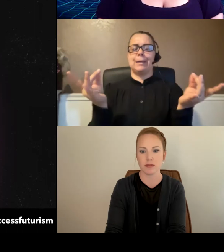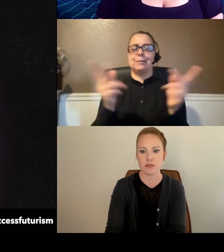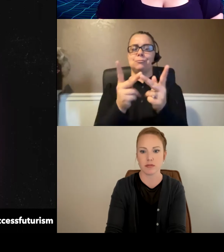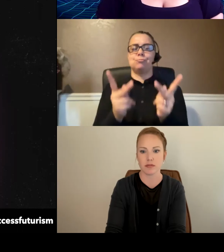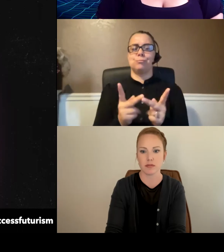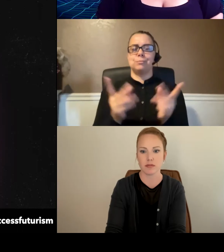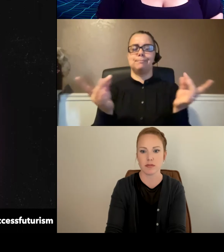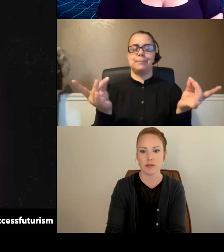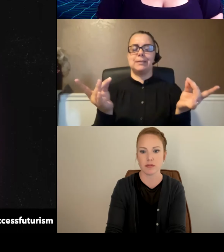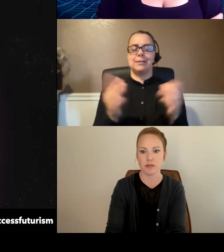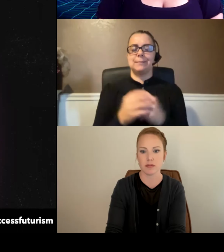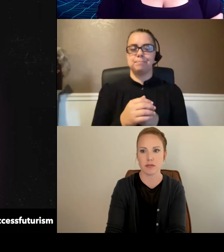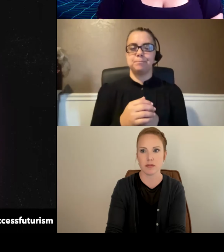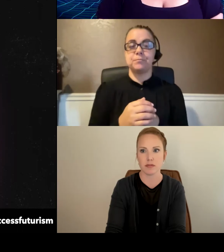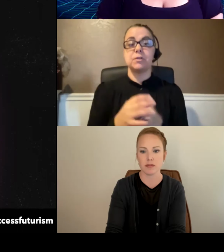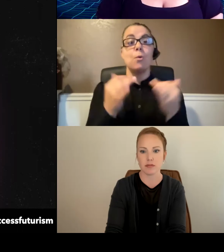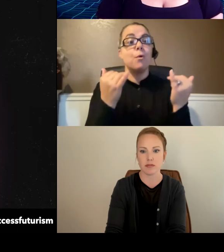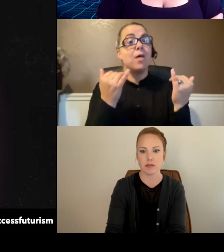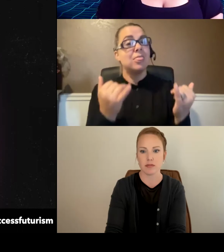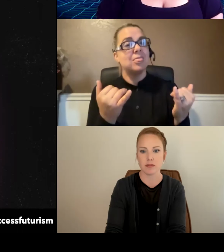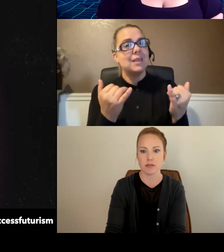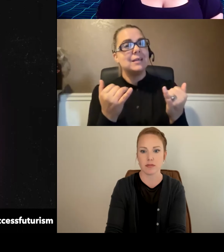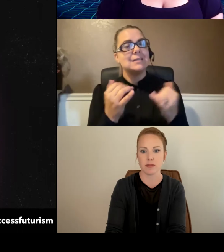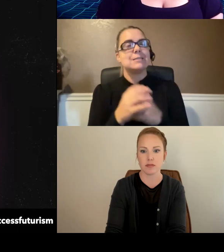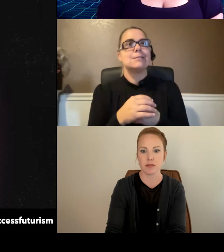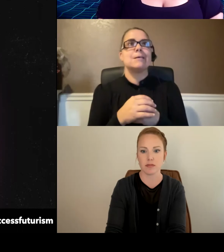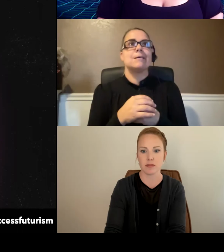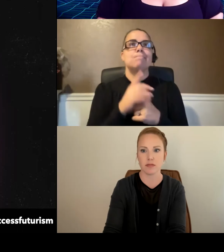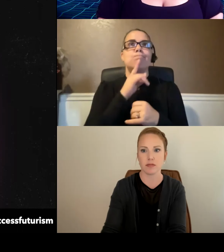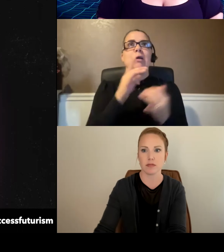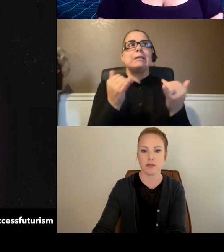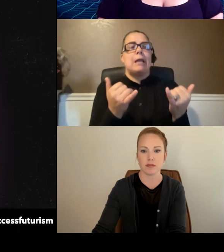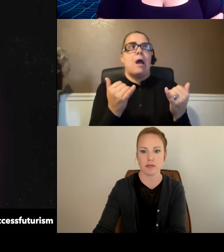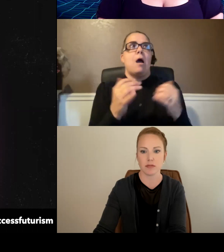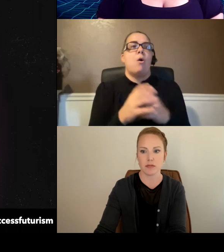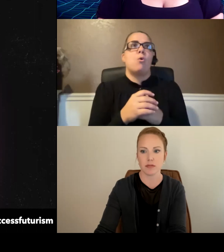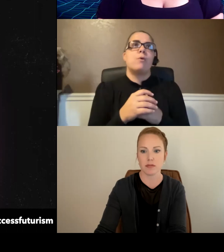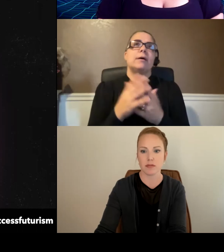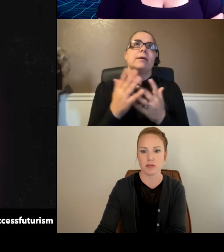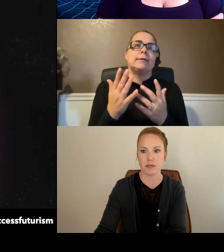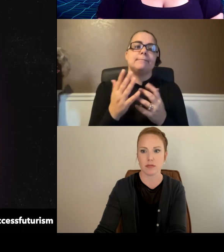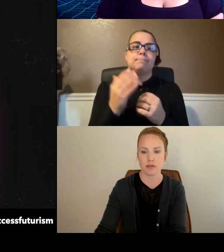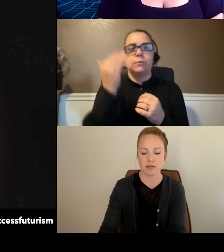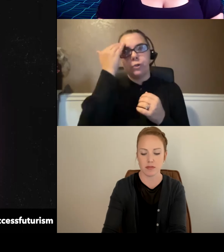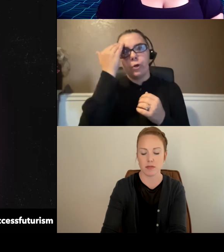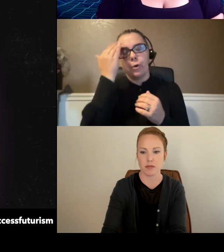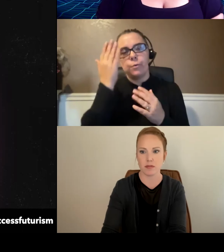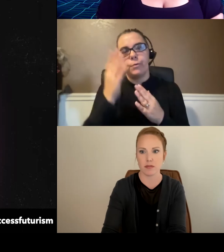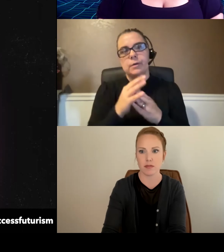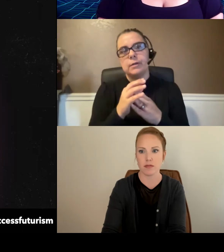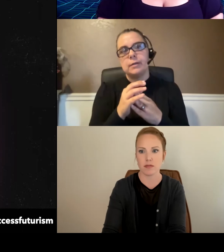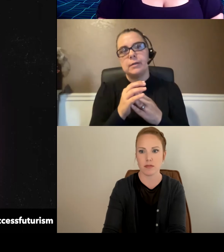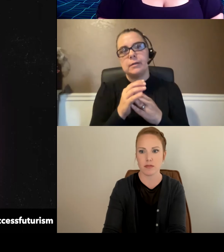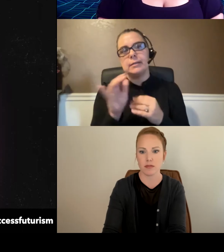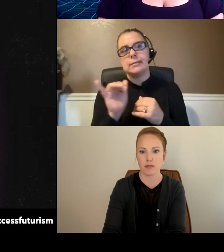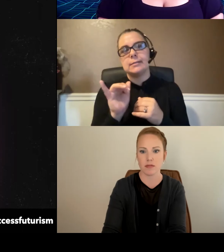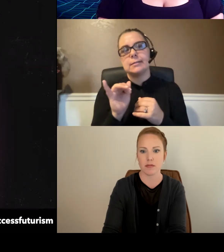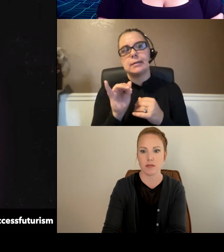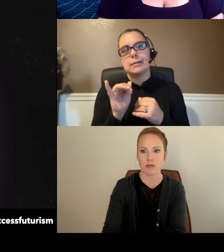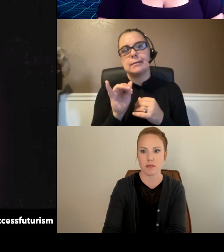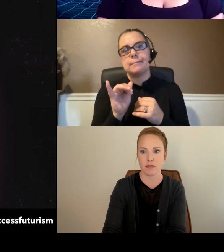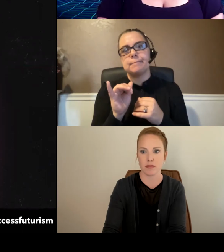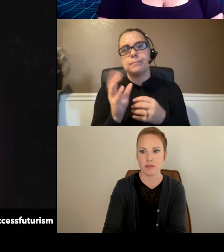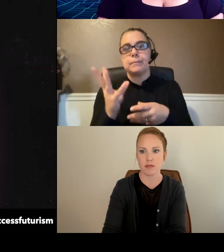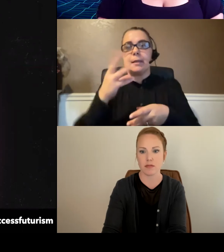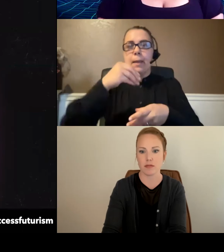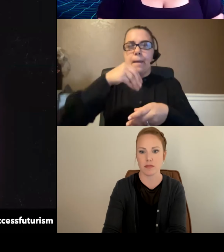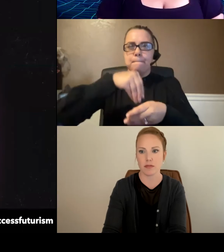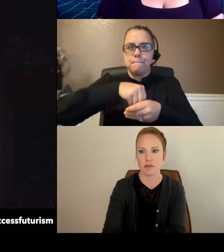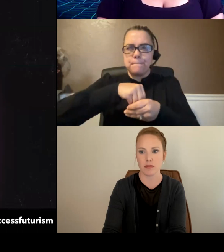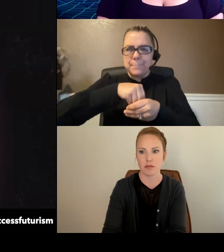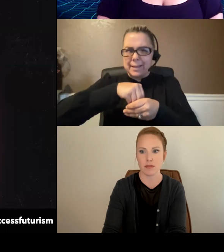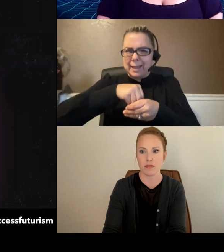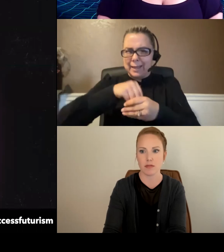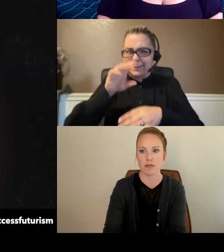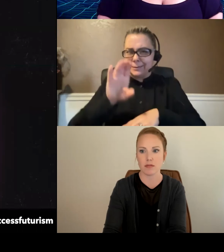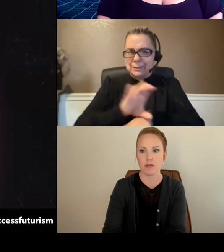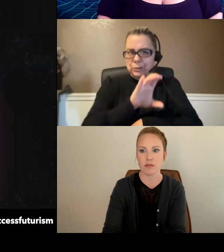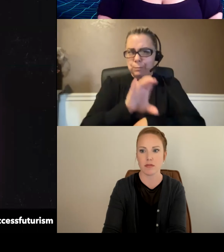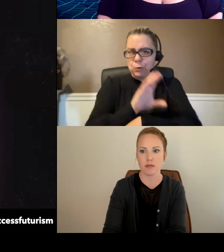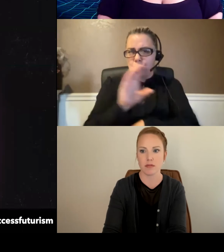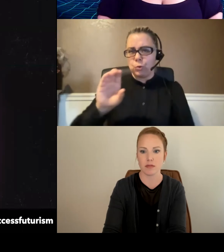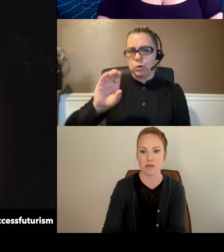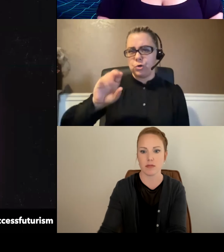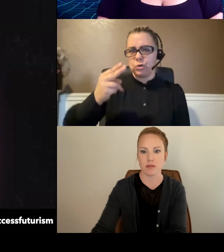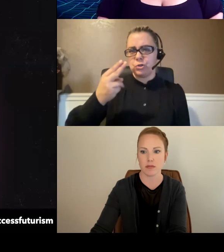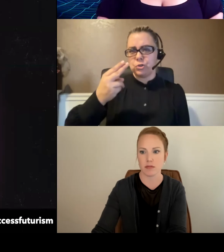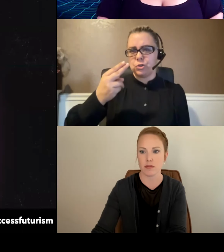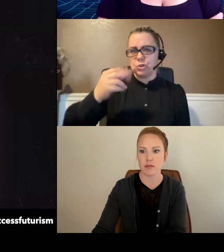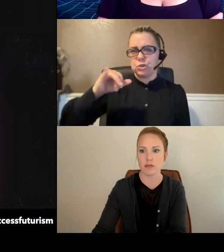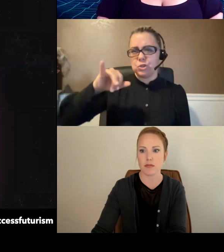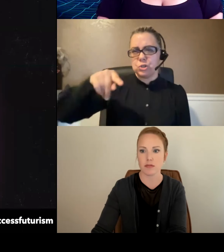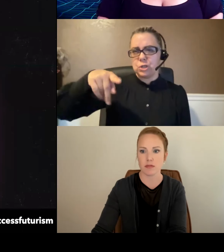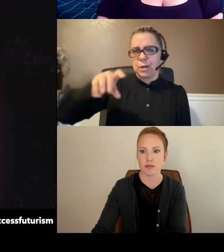This is something that right now is implanting devices and computer chips, wearable technologies